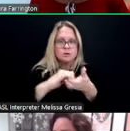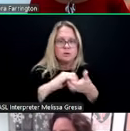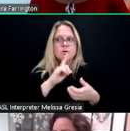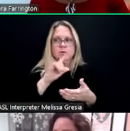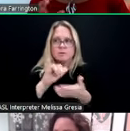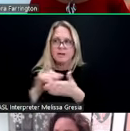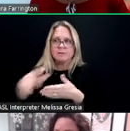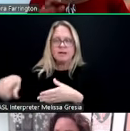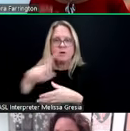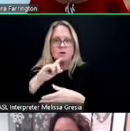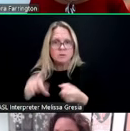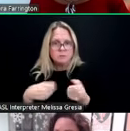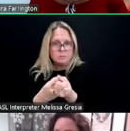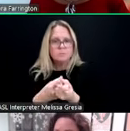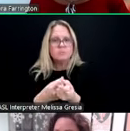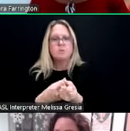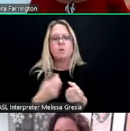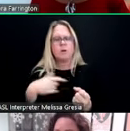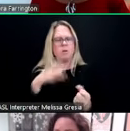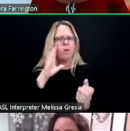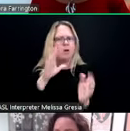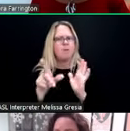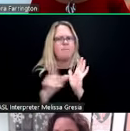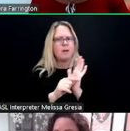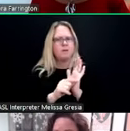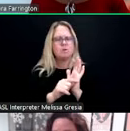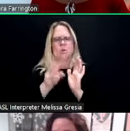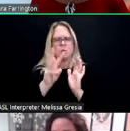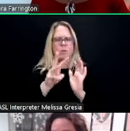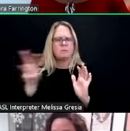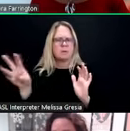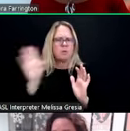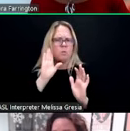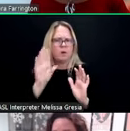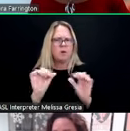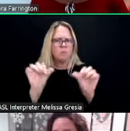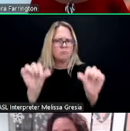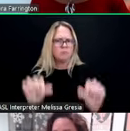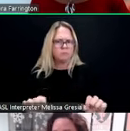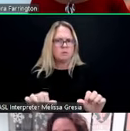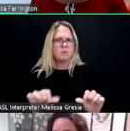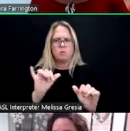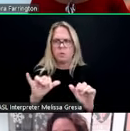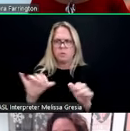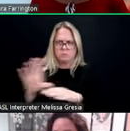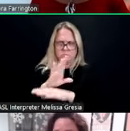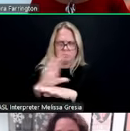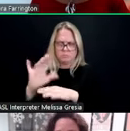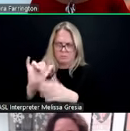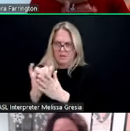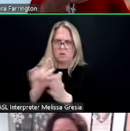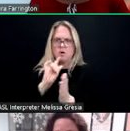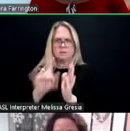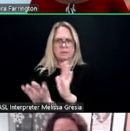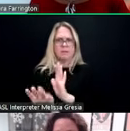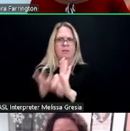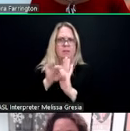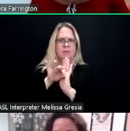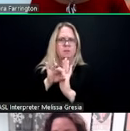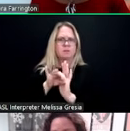Uh we will certainly publish on our website um those entities that are selected at the at the